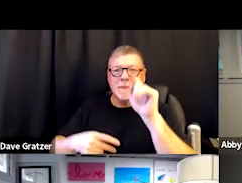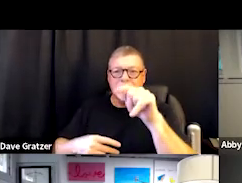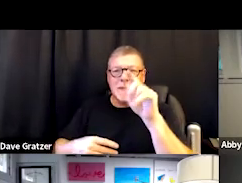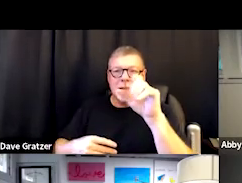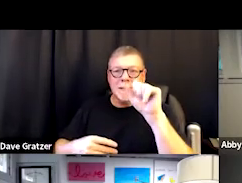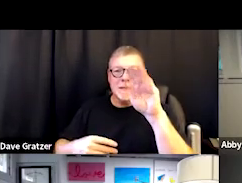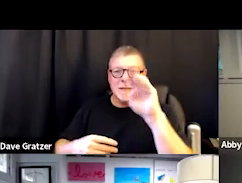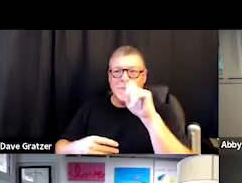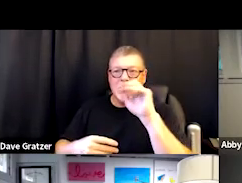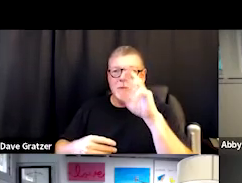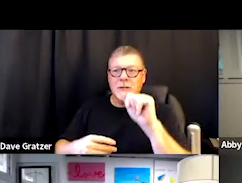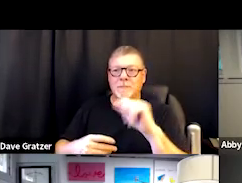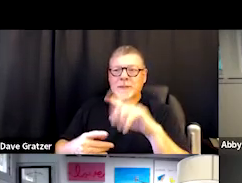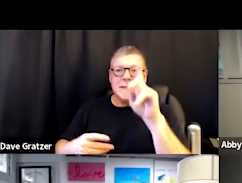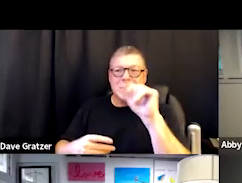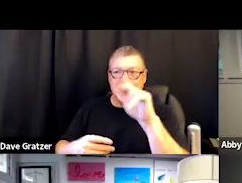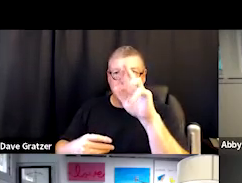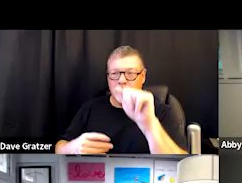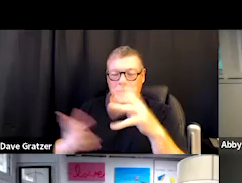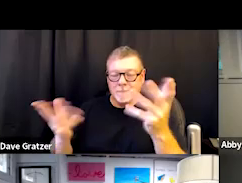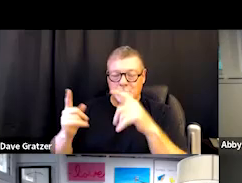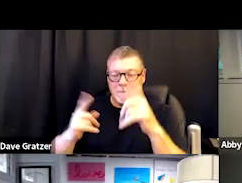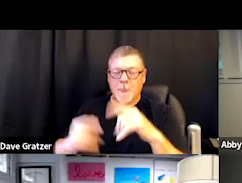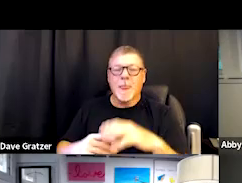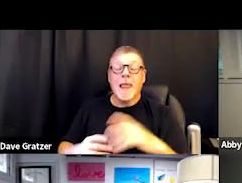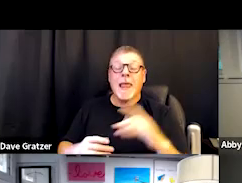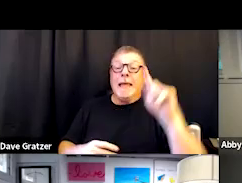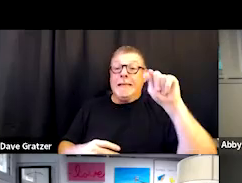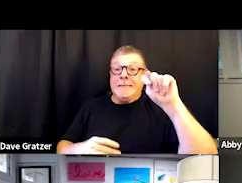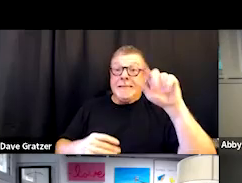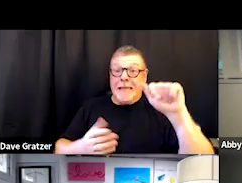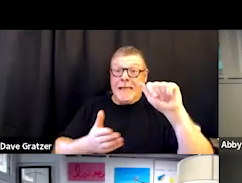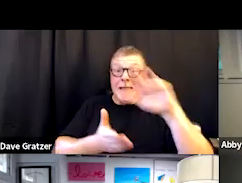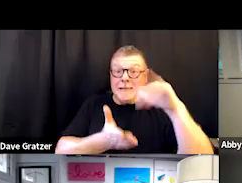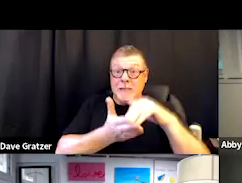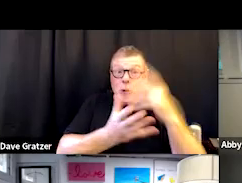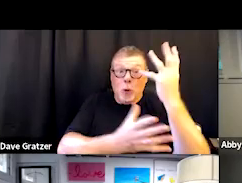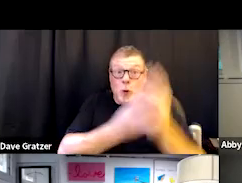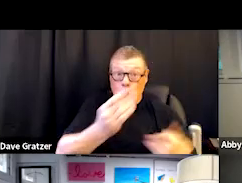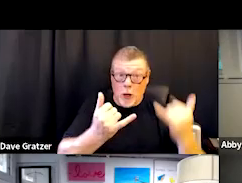So in the absence of the SOAR TA Center, who is the best person to talk to if I'm running